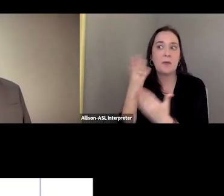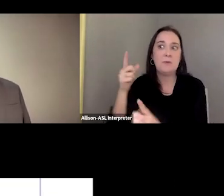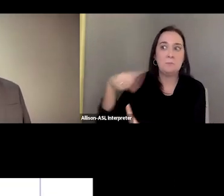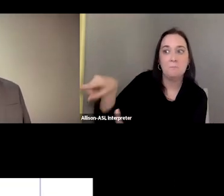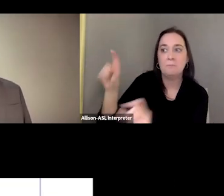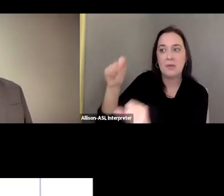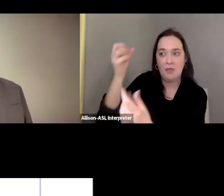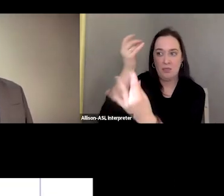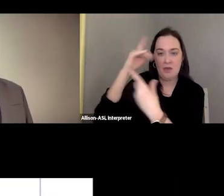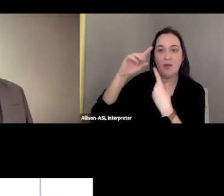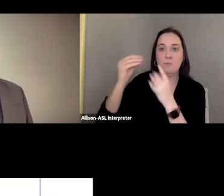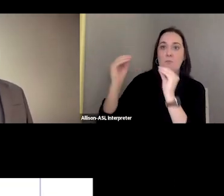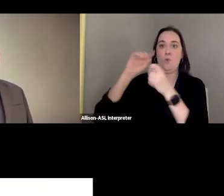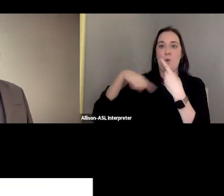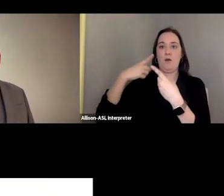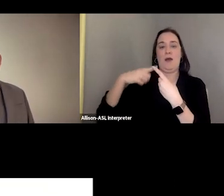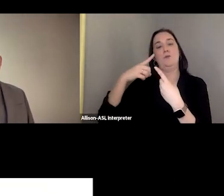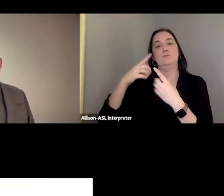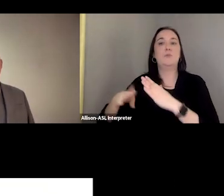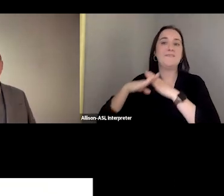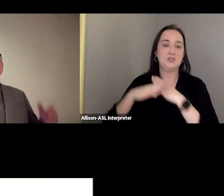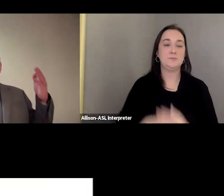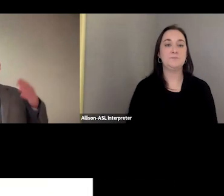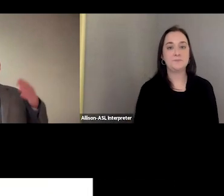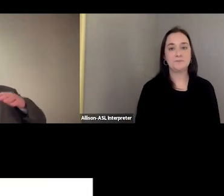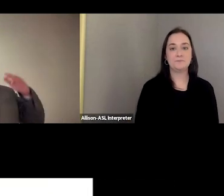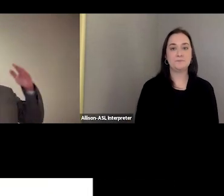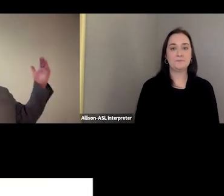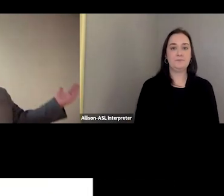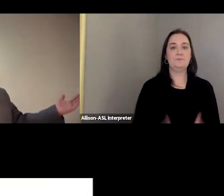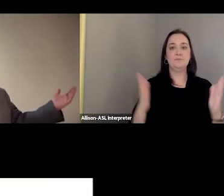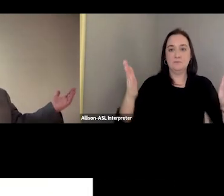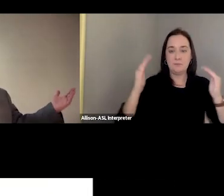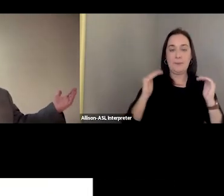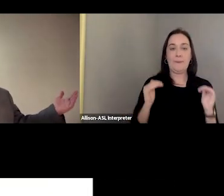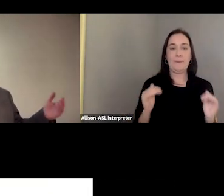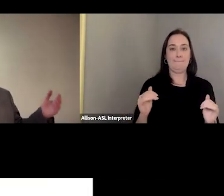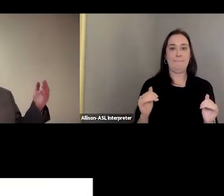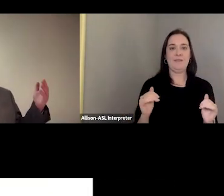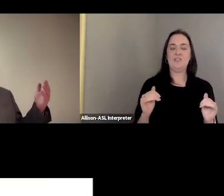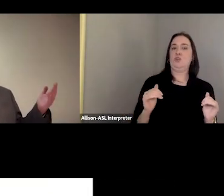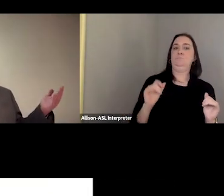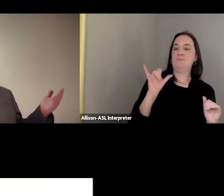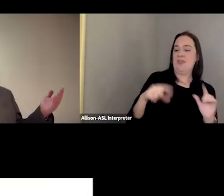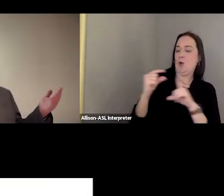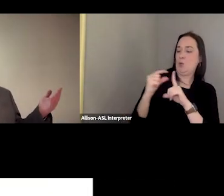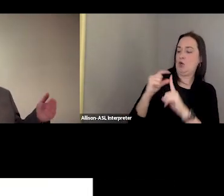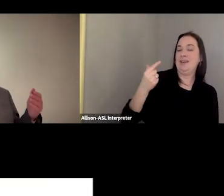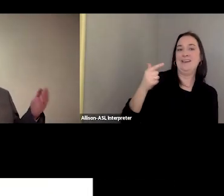When addressing both of these issues. So let me just start this back for what I mean by gambling. So we normally mean by gambling